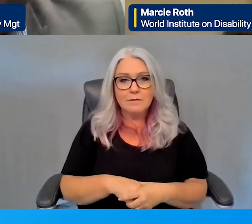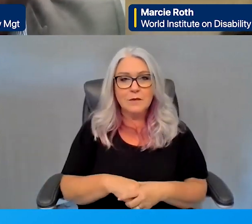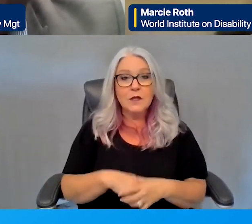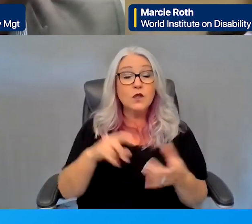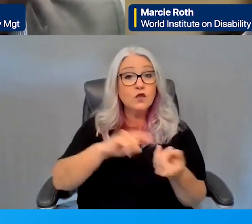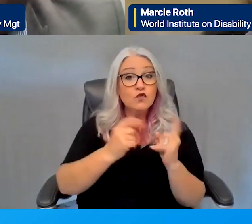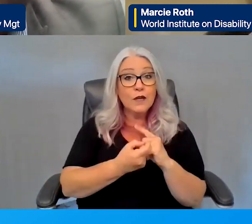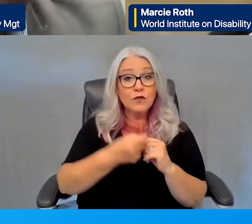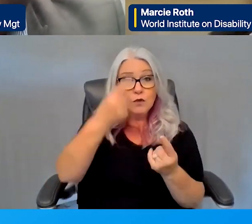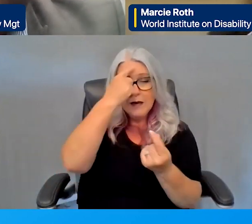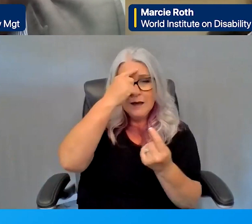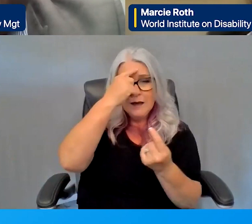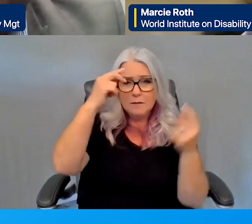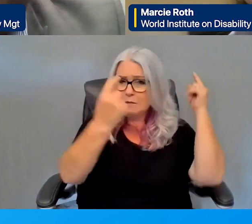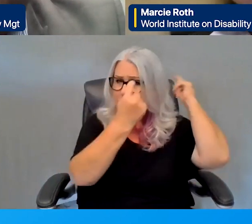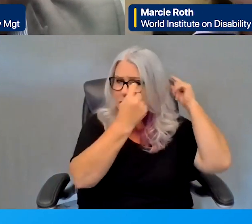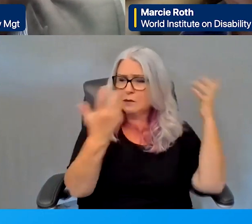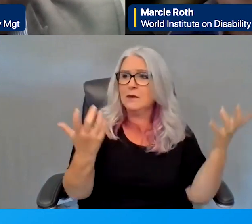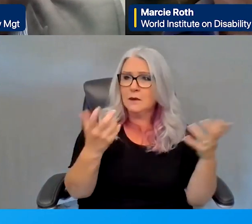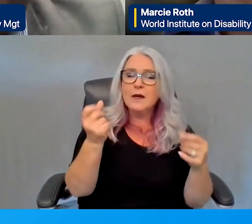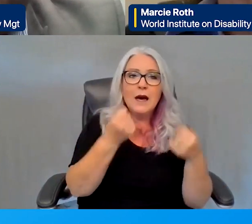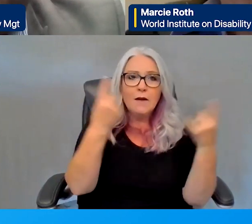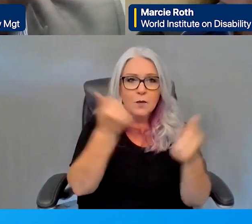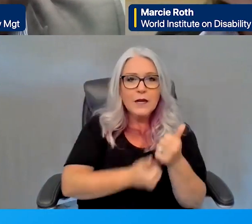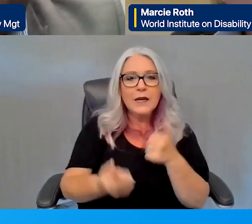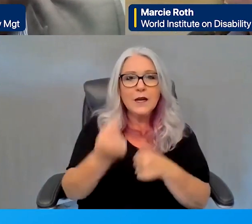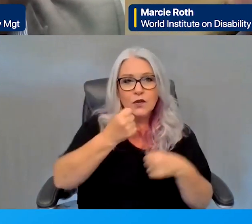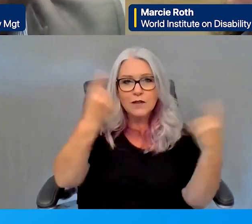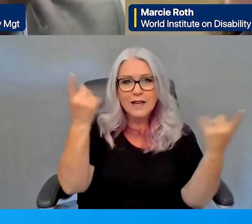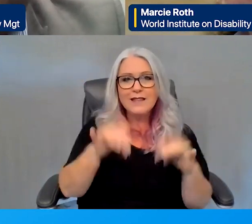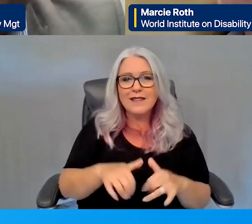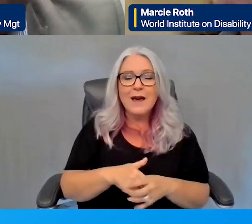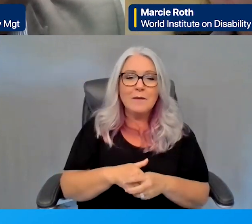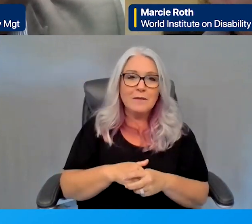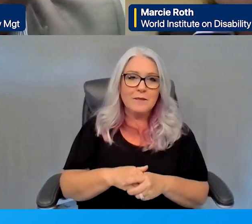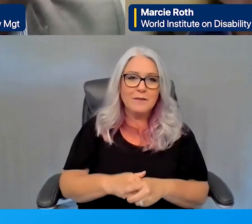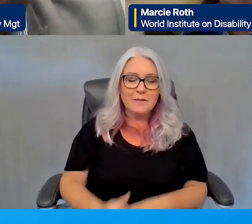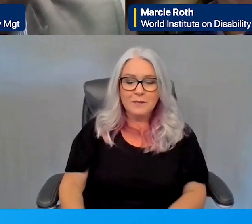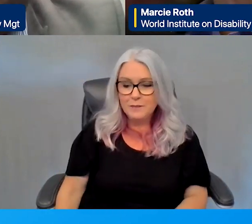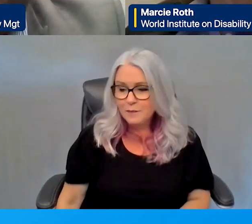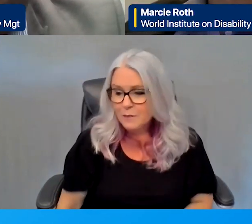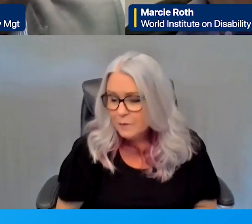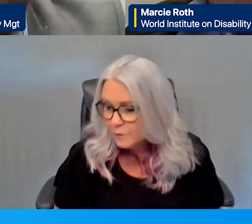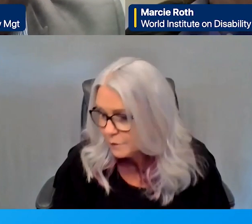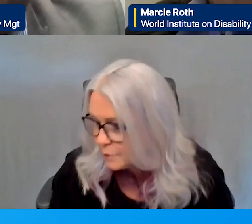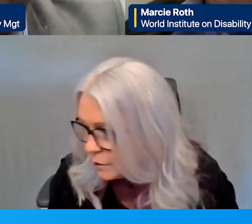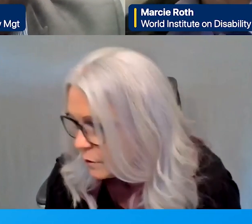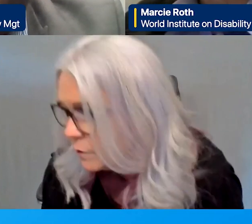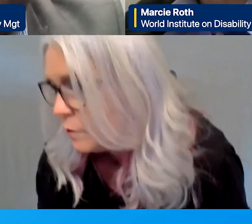that everybody gets that and the onslaught after people. I'm